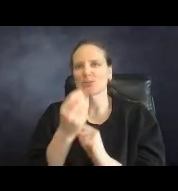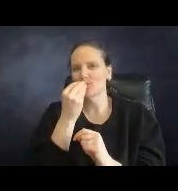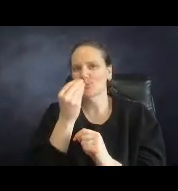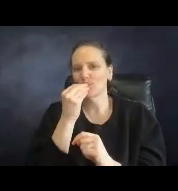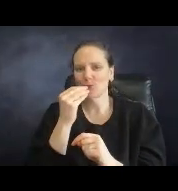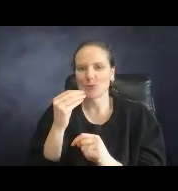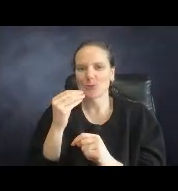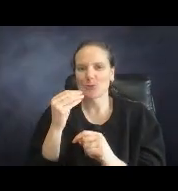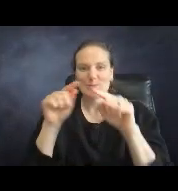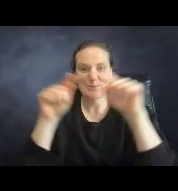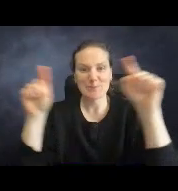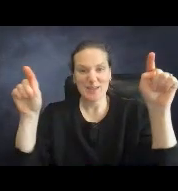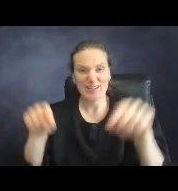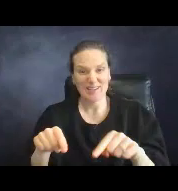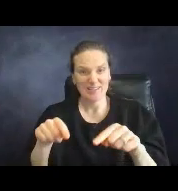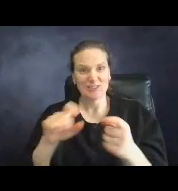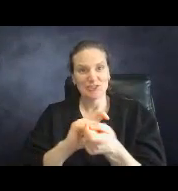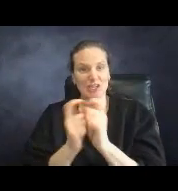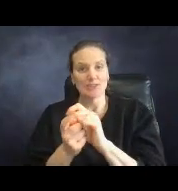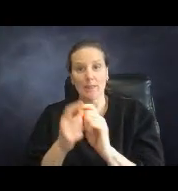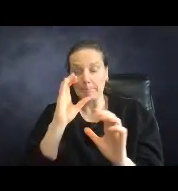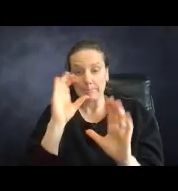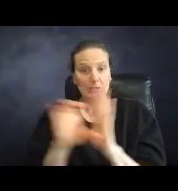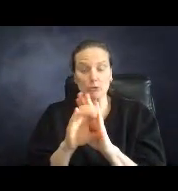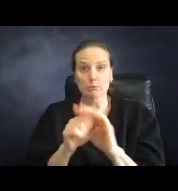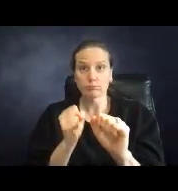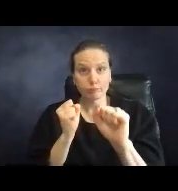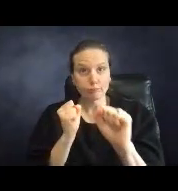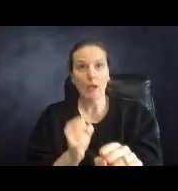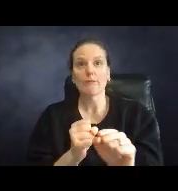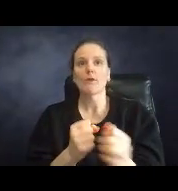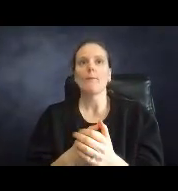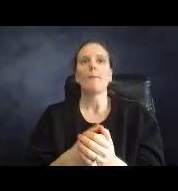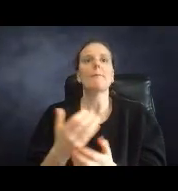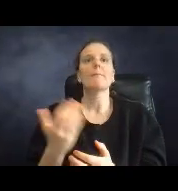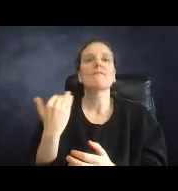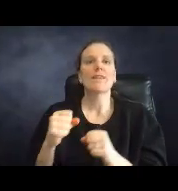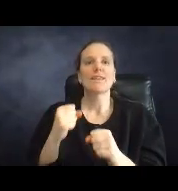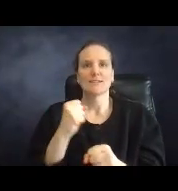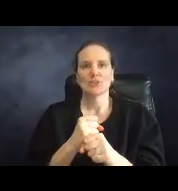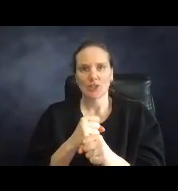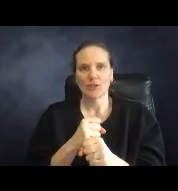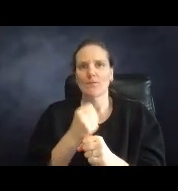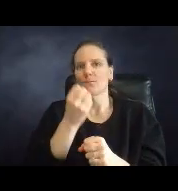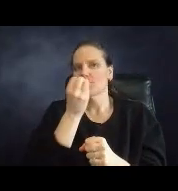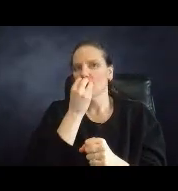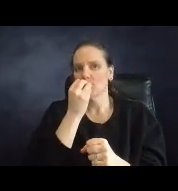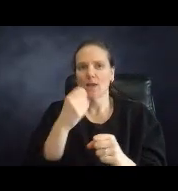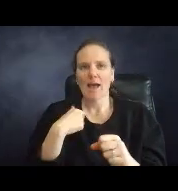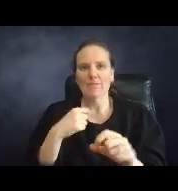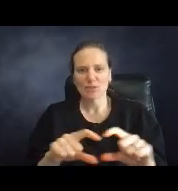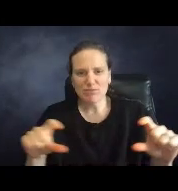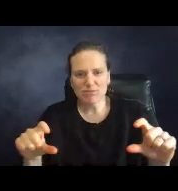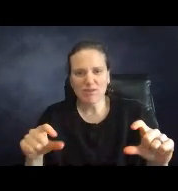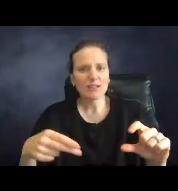but they, the imaging of this I think is really powerful. Prior to this year, the food pyramid had whole grains at the bottom. So high, high carb.